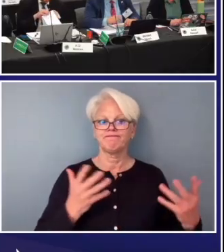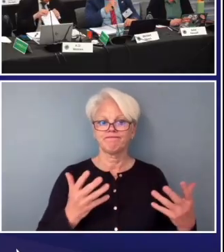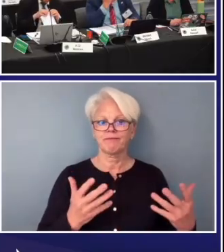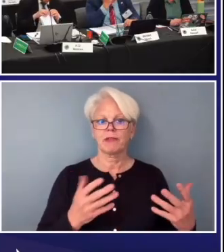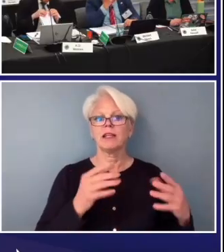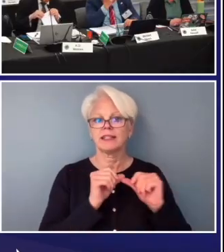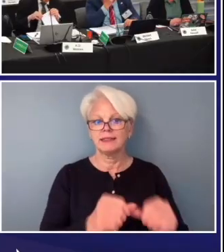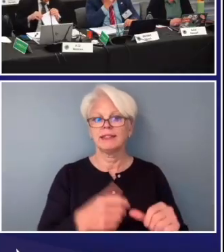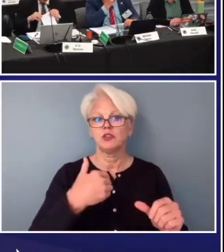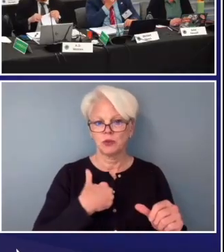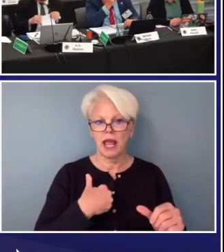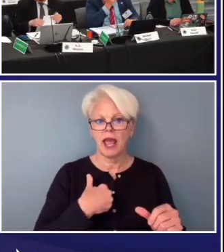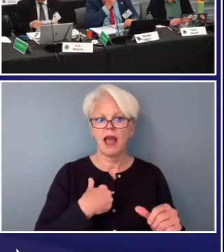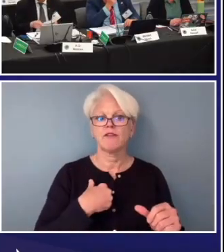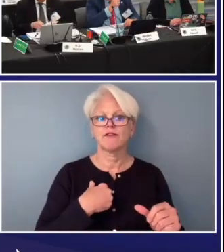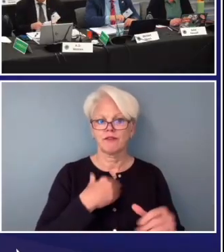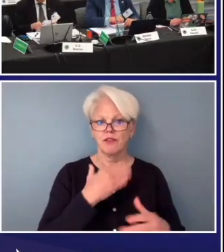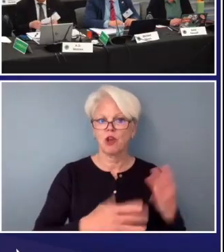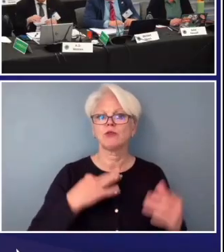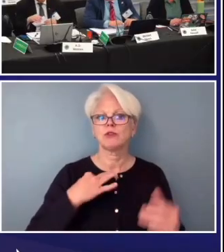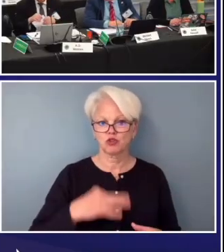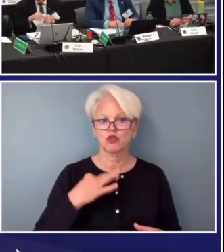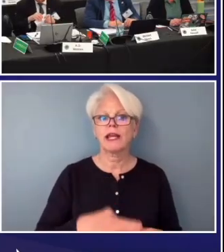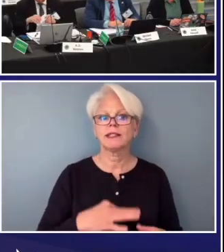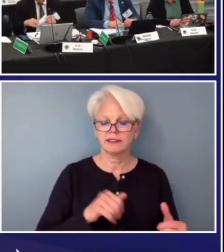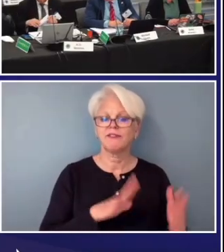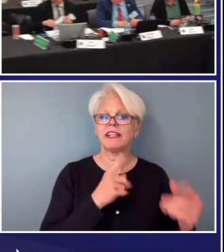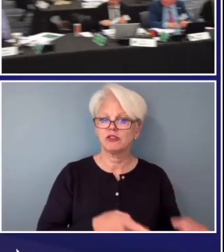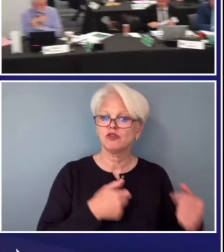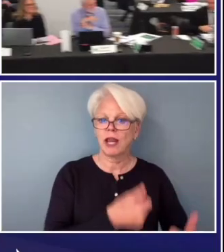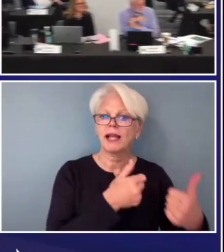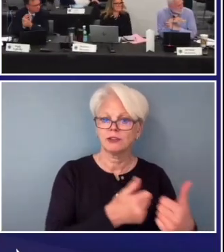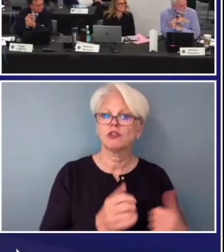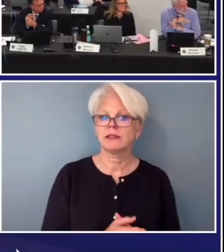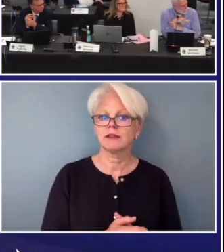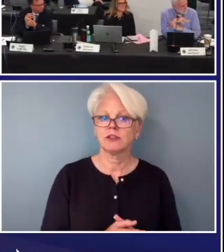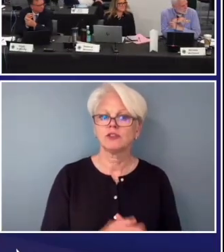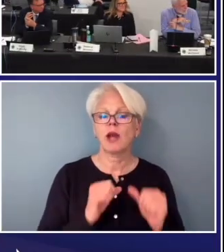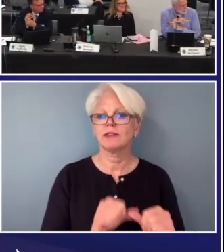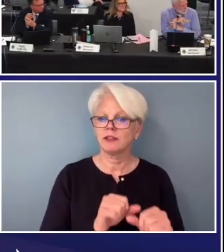have those, uh, credits, face challenges. So I'll continue to put some thought into that and try to